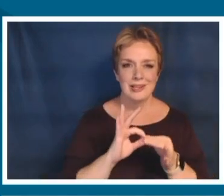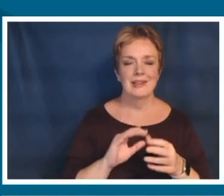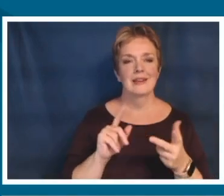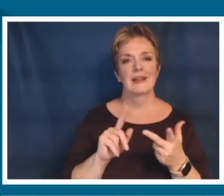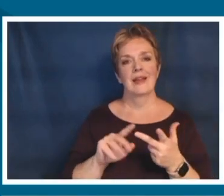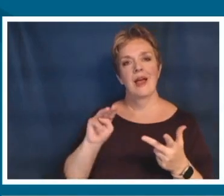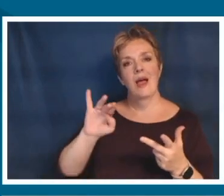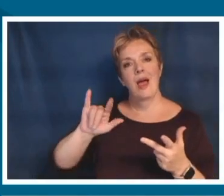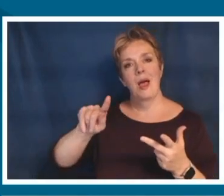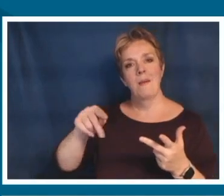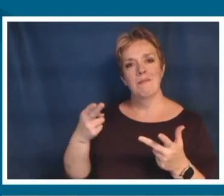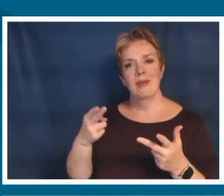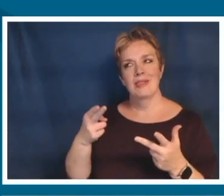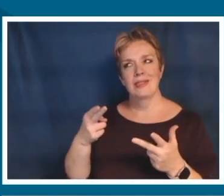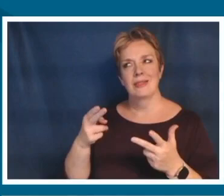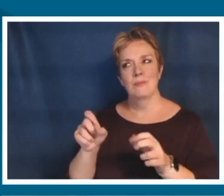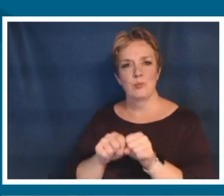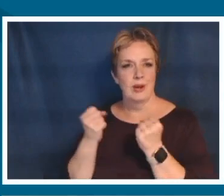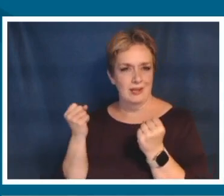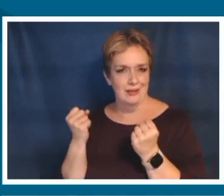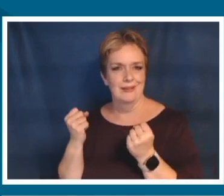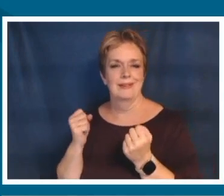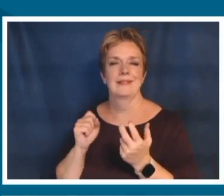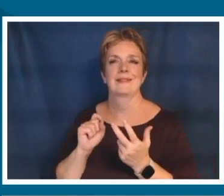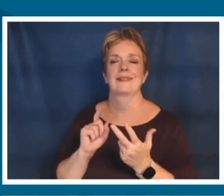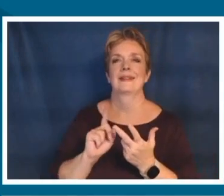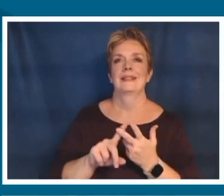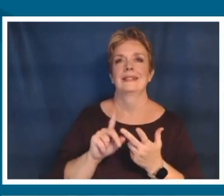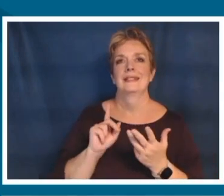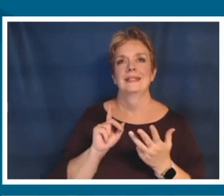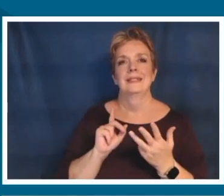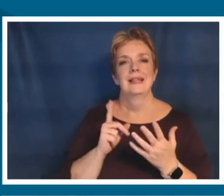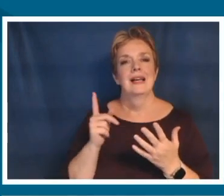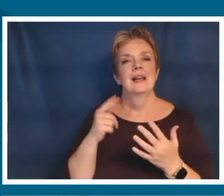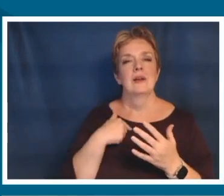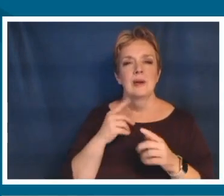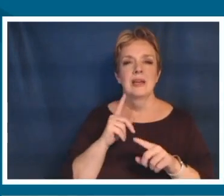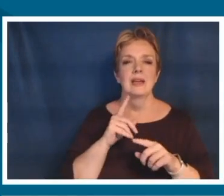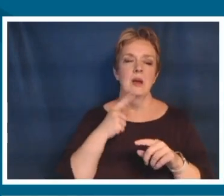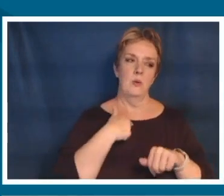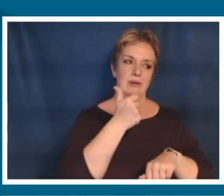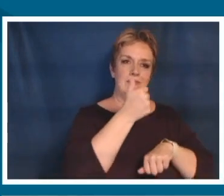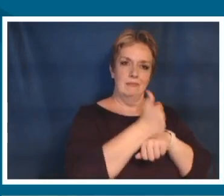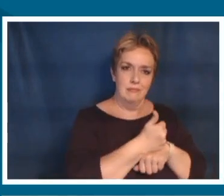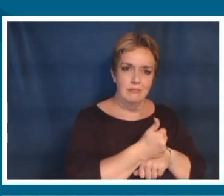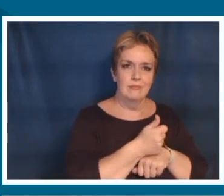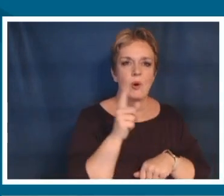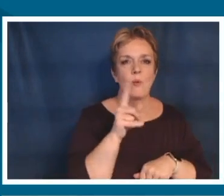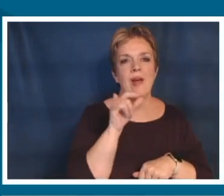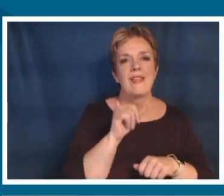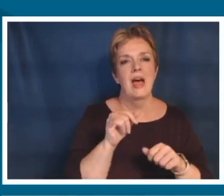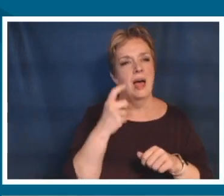think it's called um and so we placed these sections where they made sense in